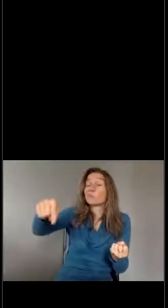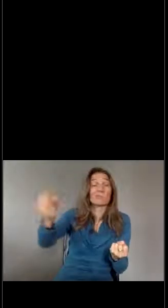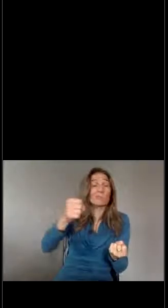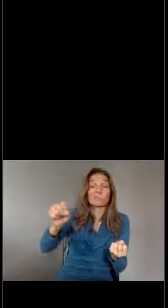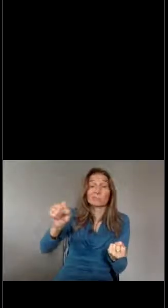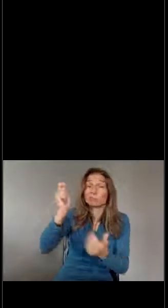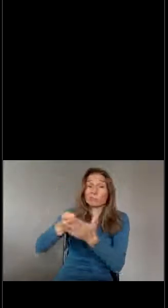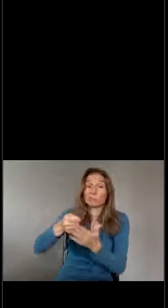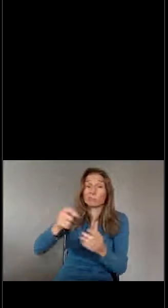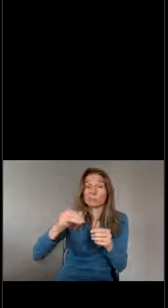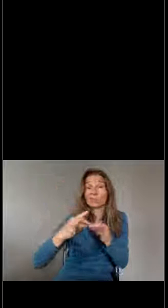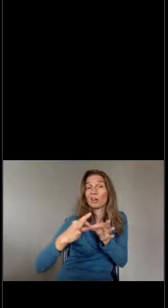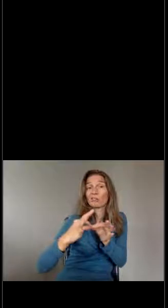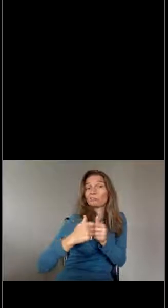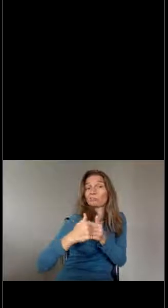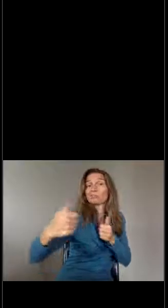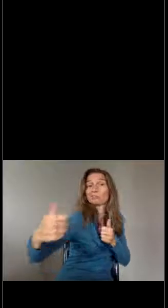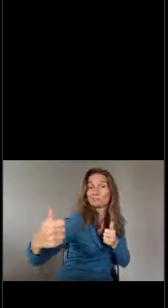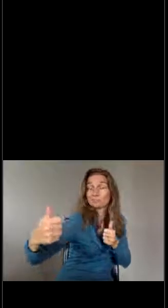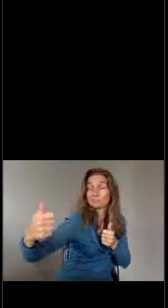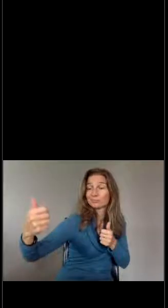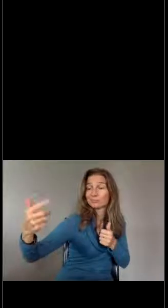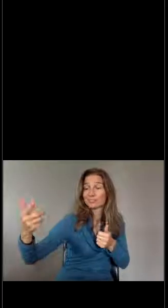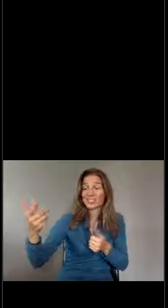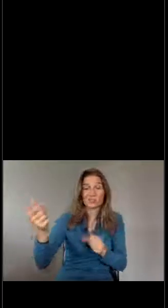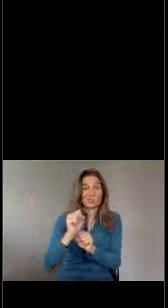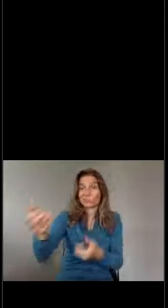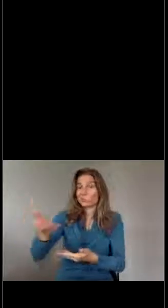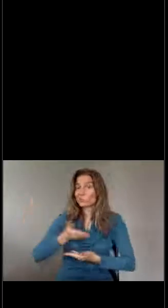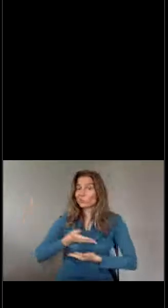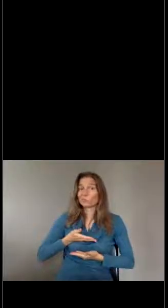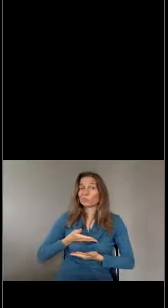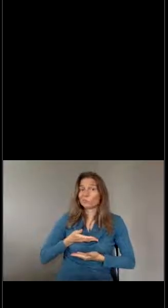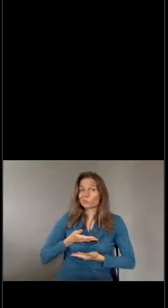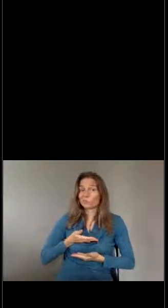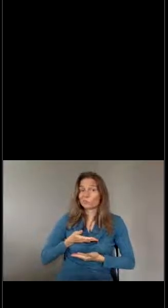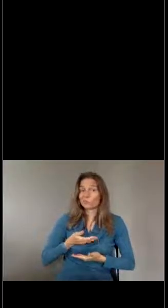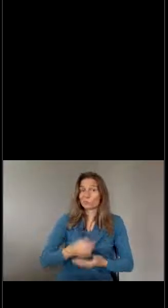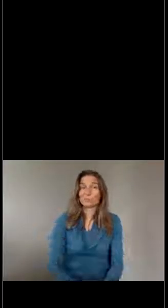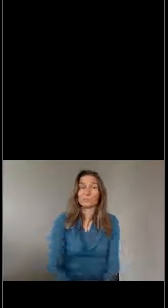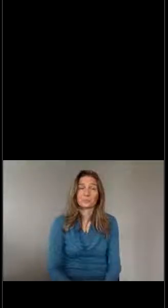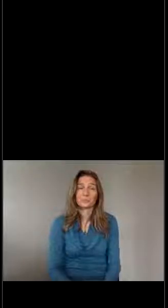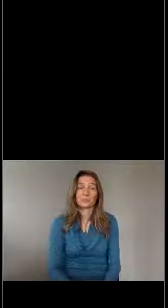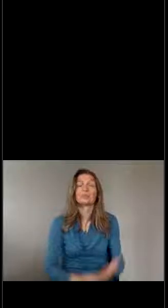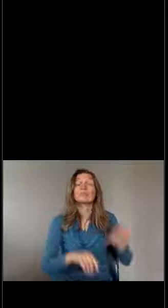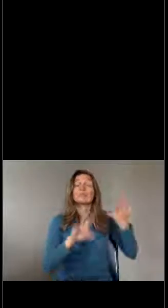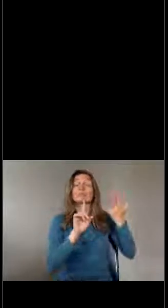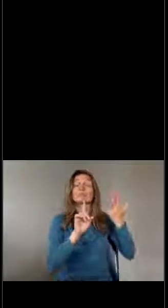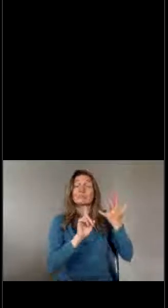And finally, there were many costs that were meeting public investment rather than private spending